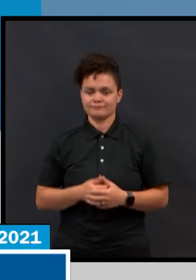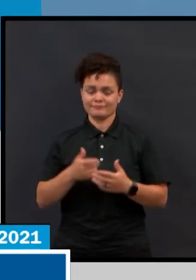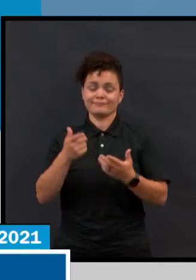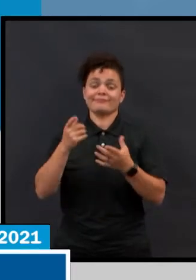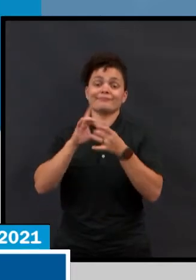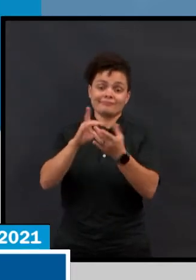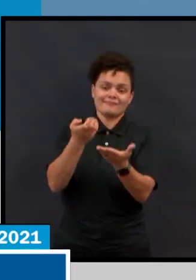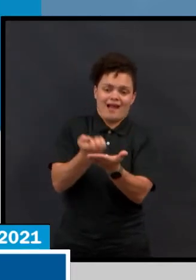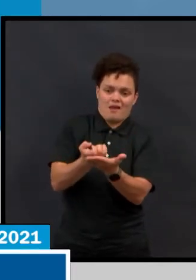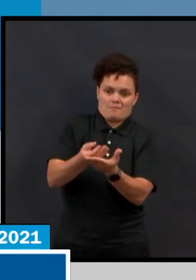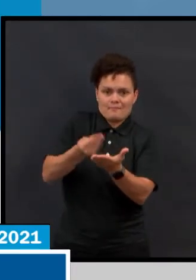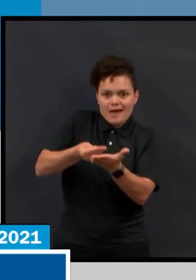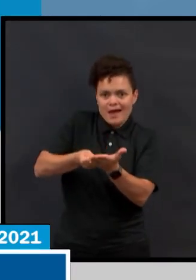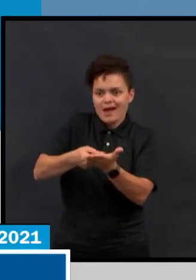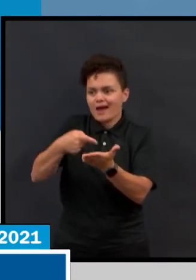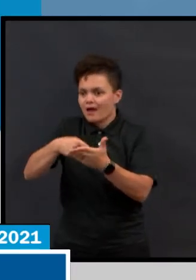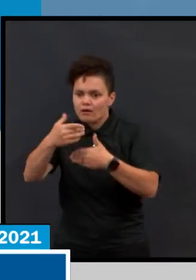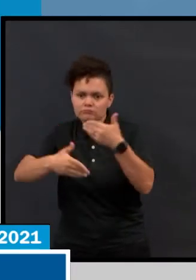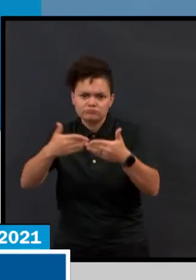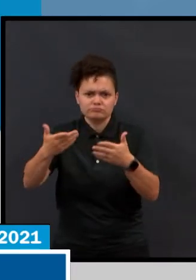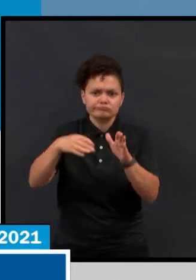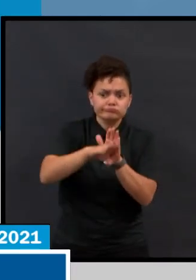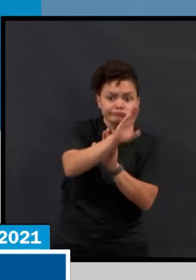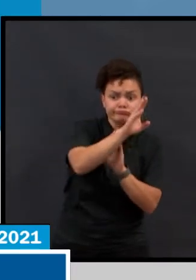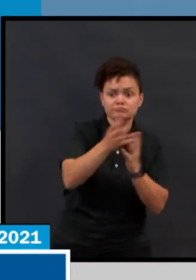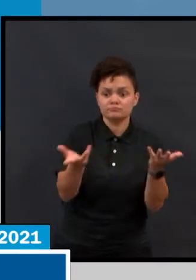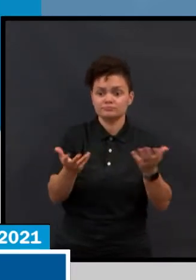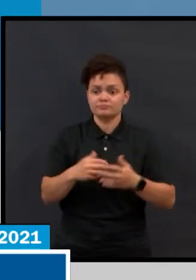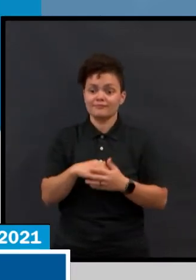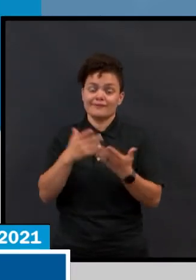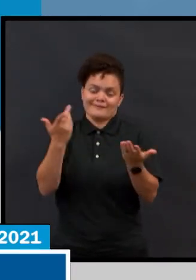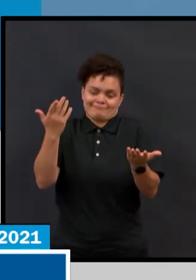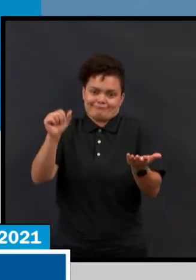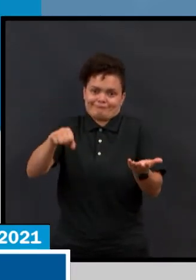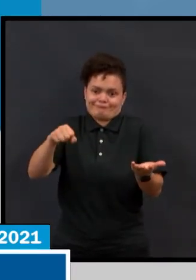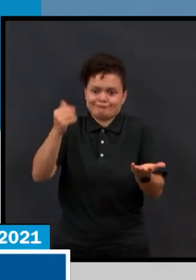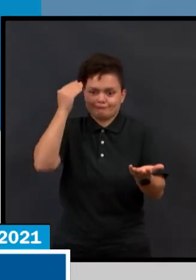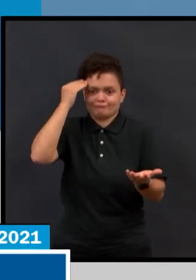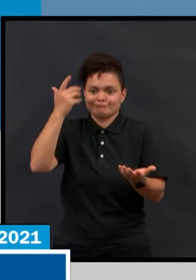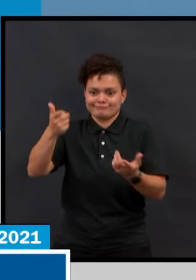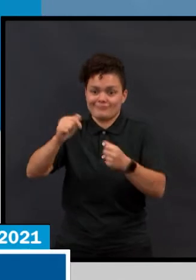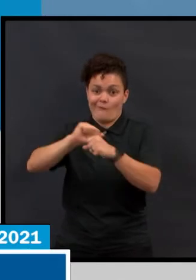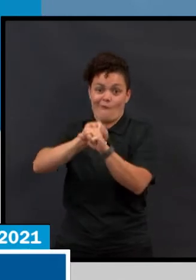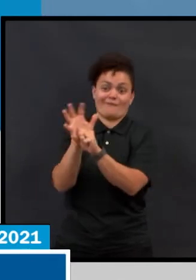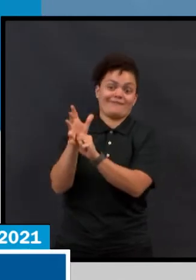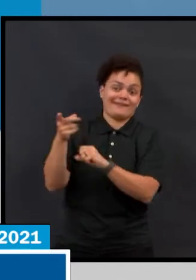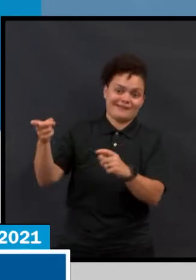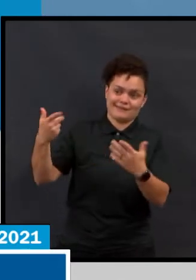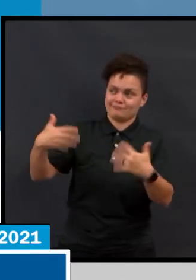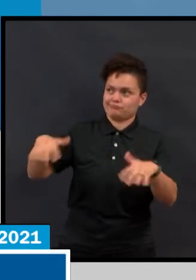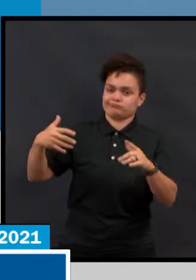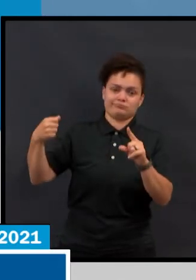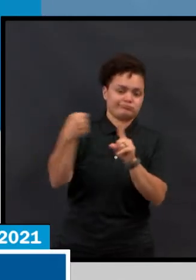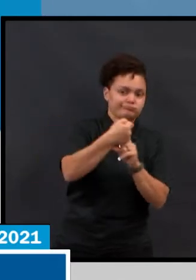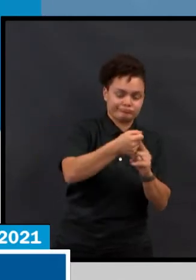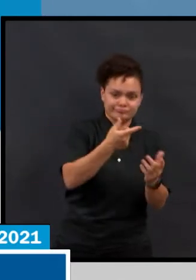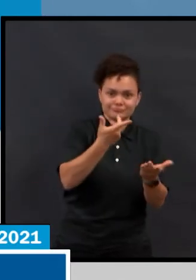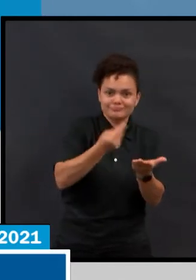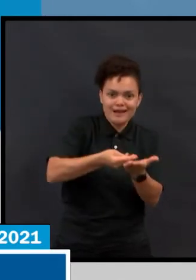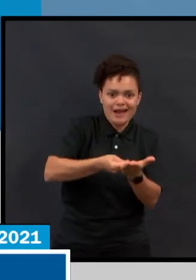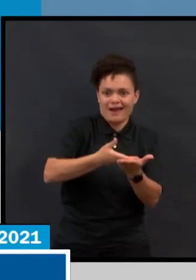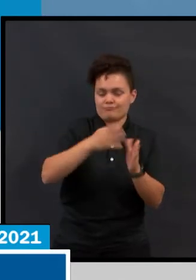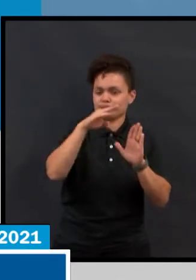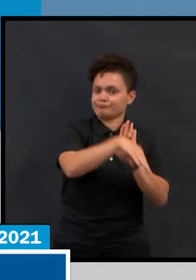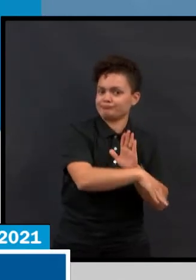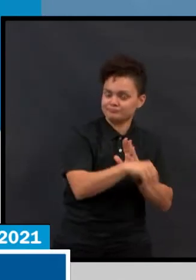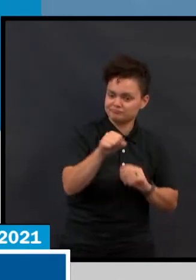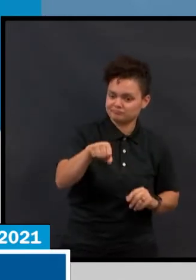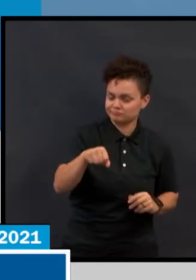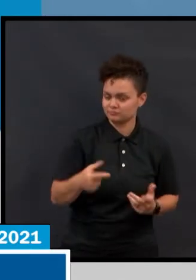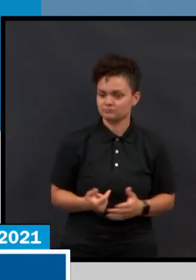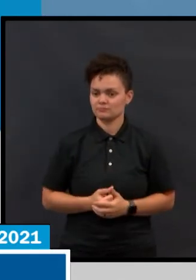no question that the uh covet pandemic has wreaked havoc on our uh economy um hundreds thousands of